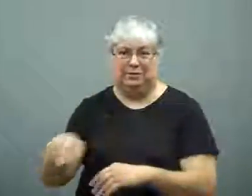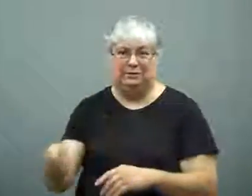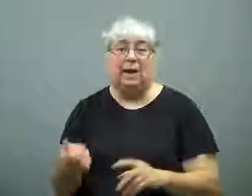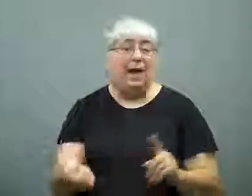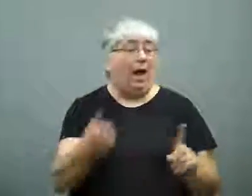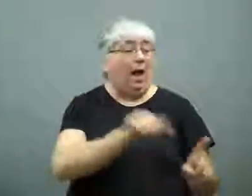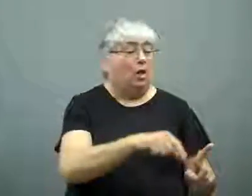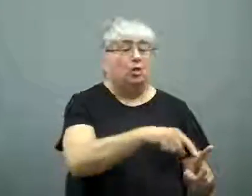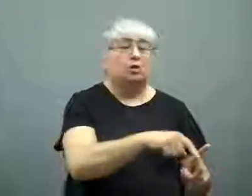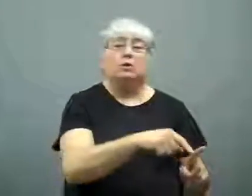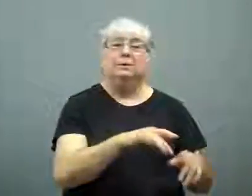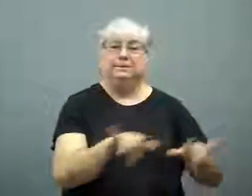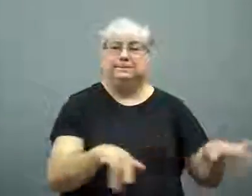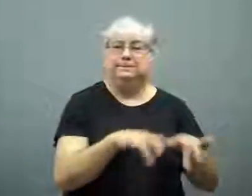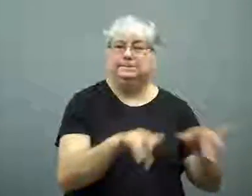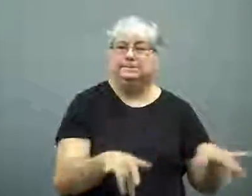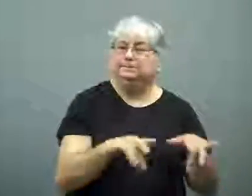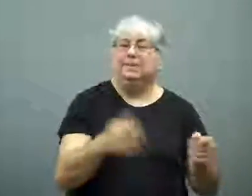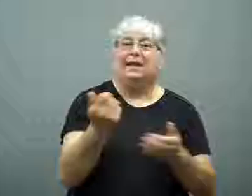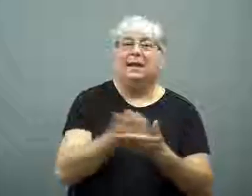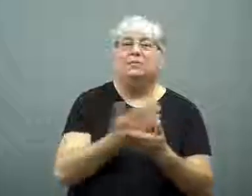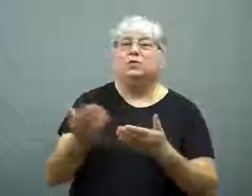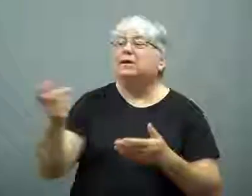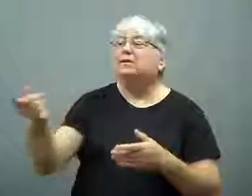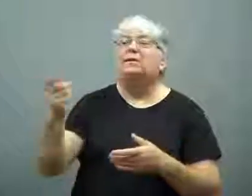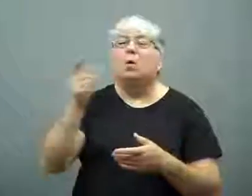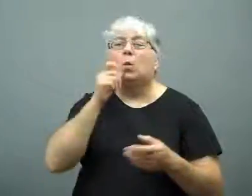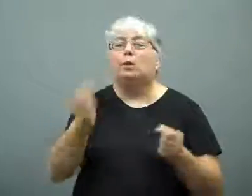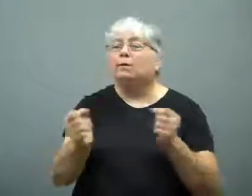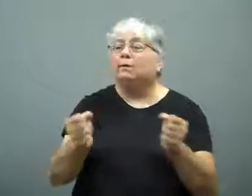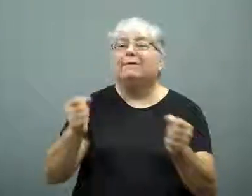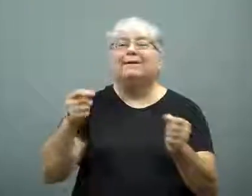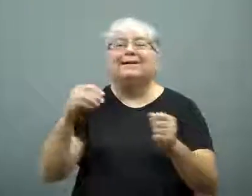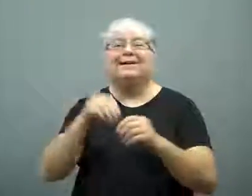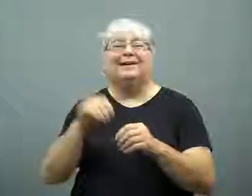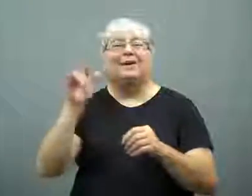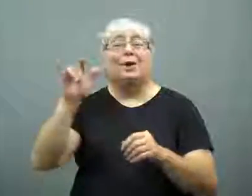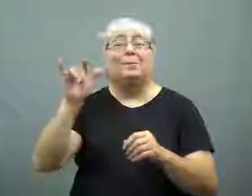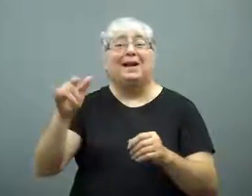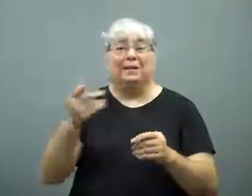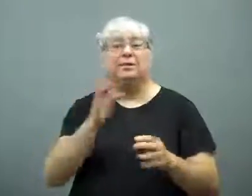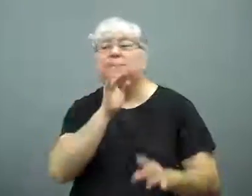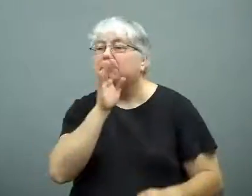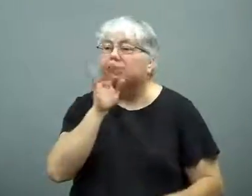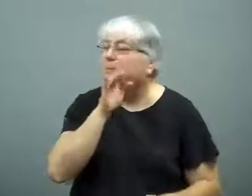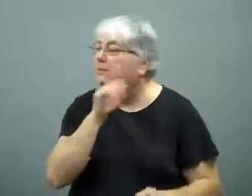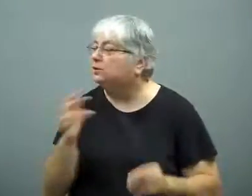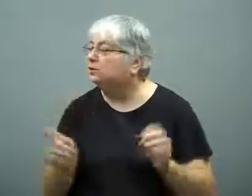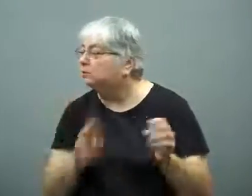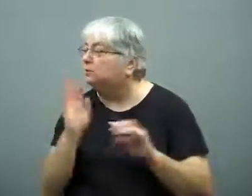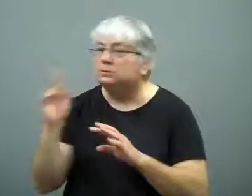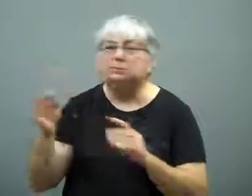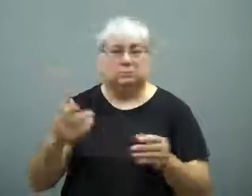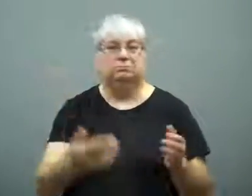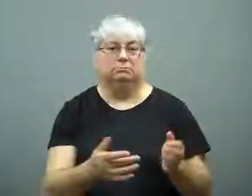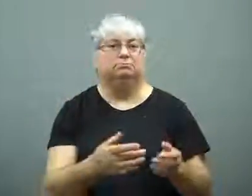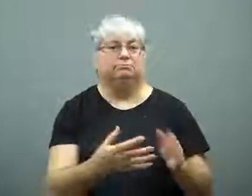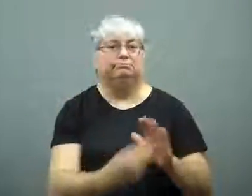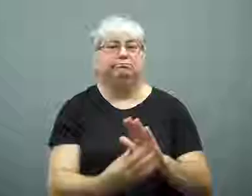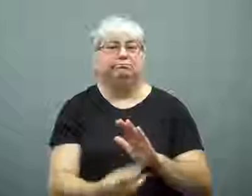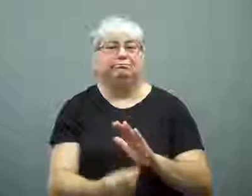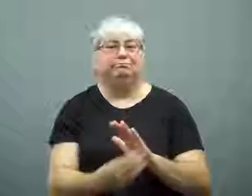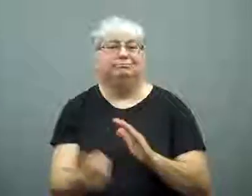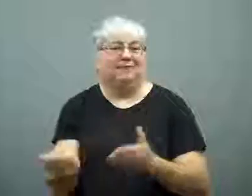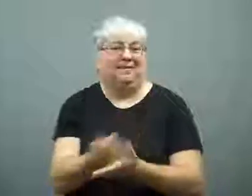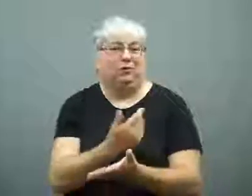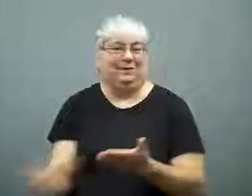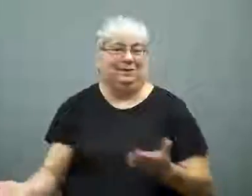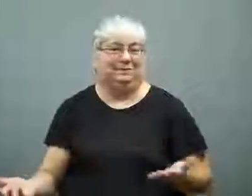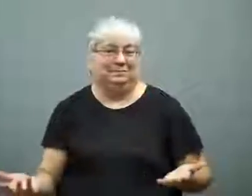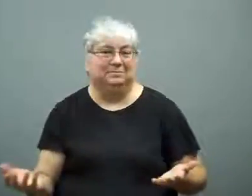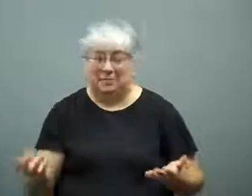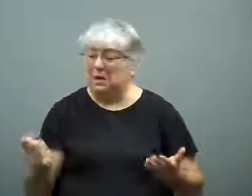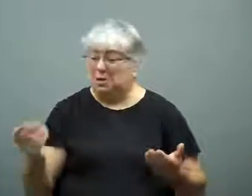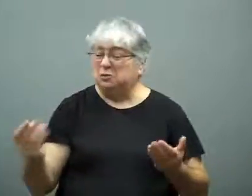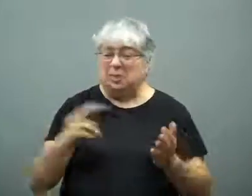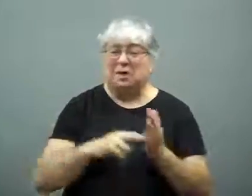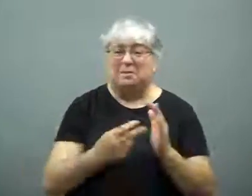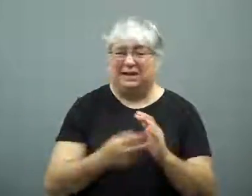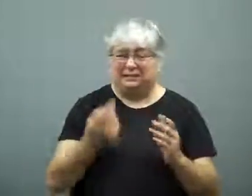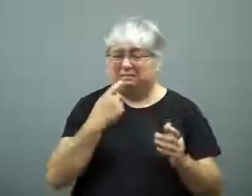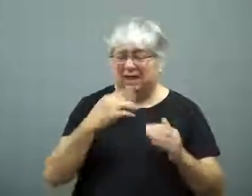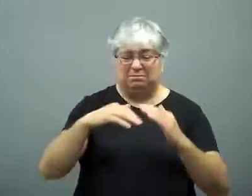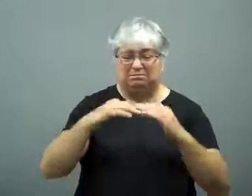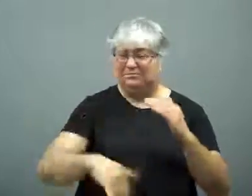The other is a voice recorder that records everything said in the cockpit.